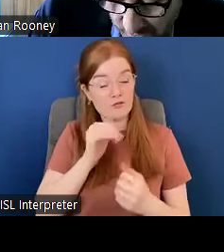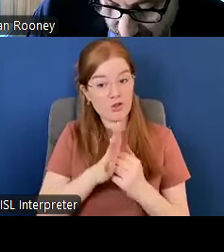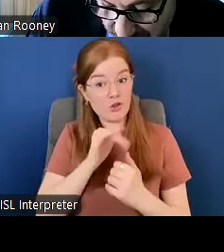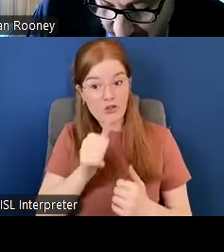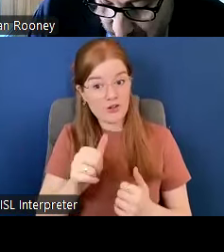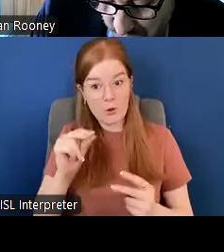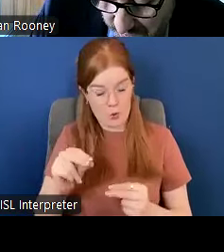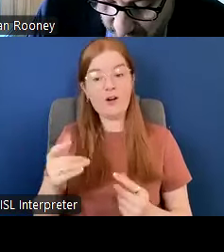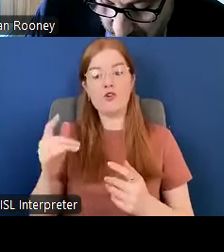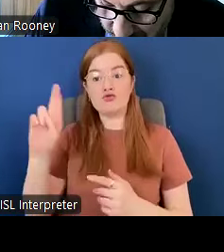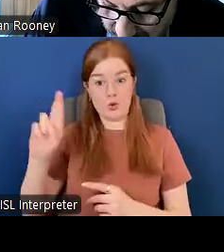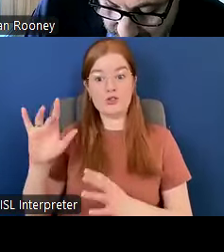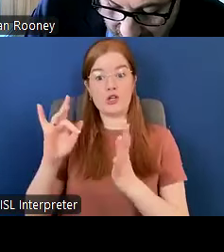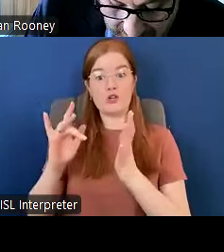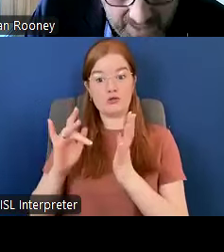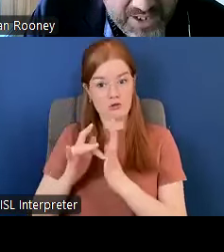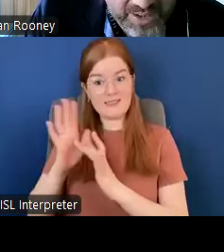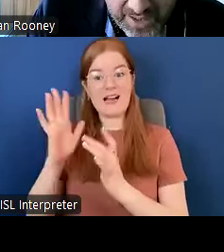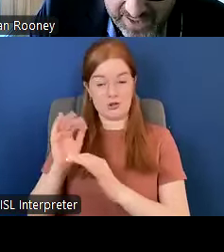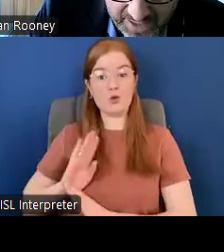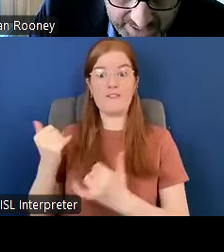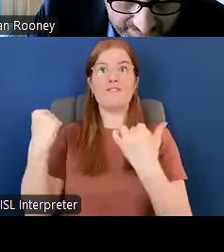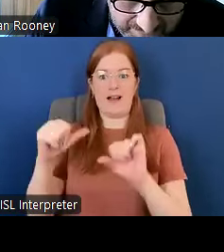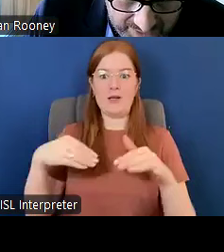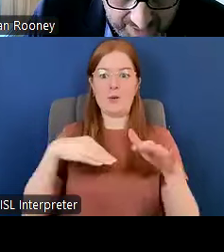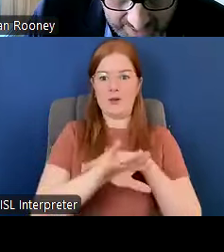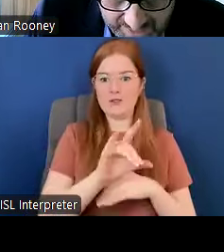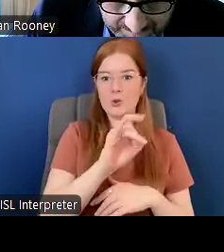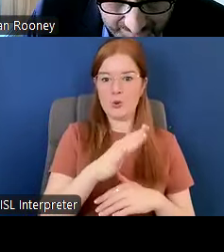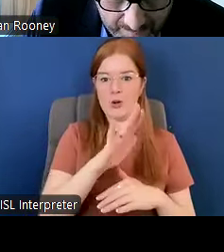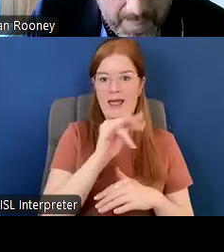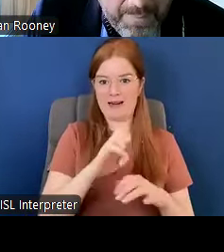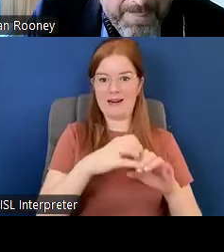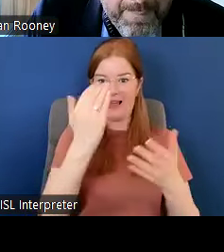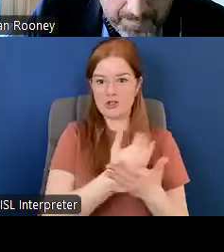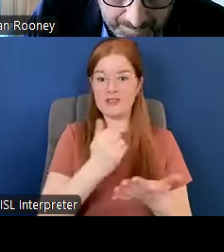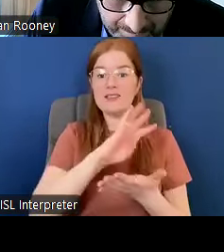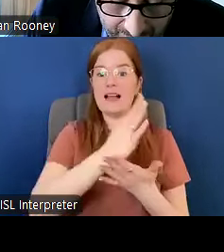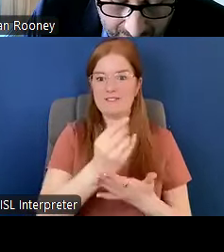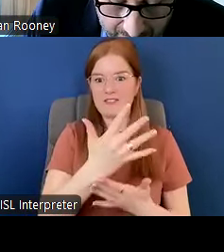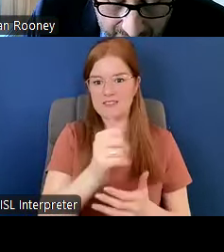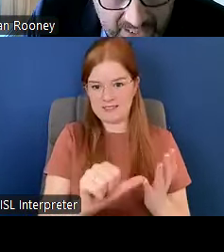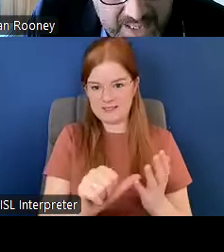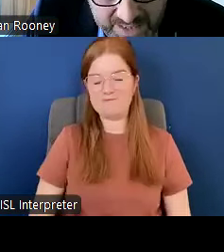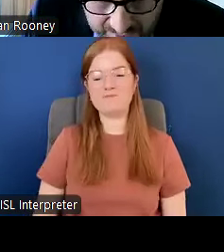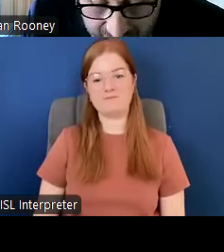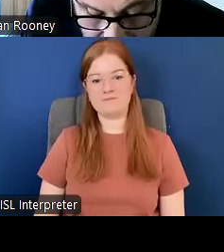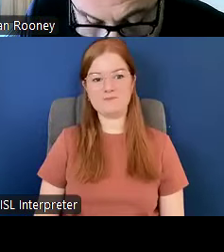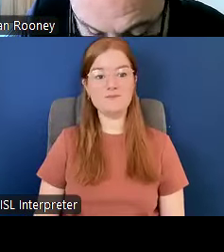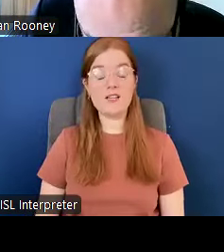soldier finally joined the Hugh Lane Gallery collection in 1956. By the late 1930s